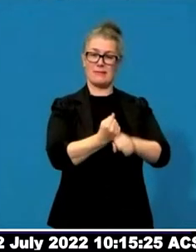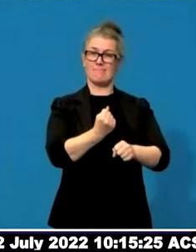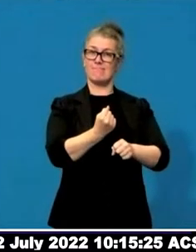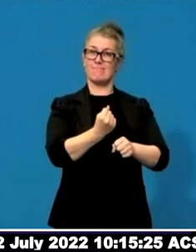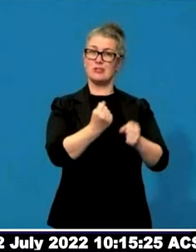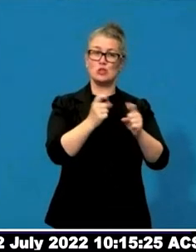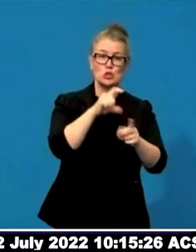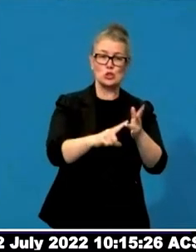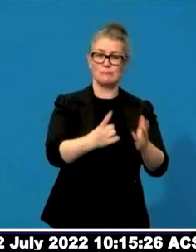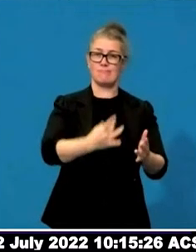Em is nodding.